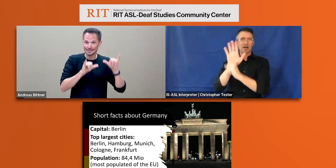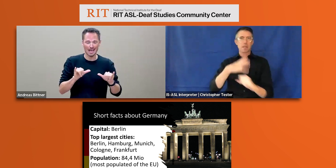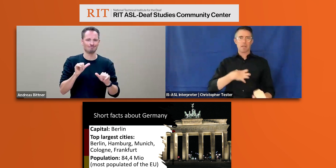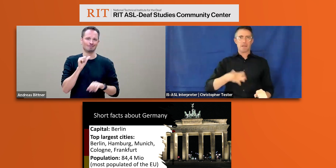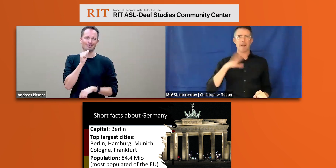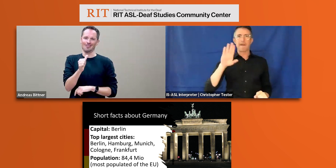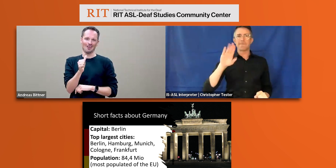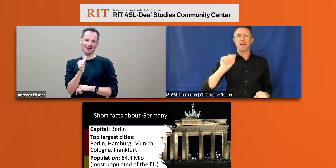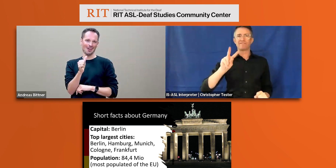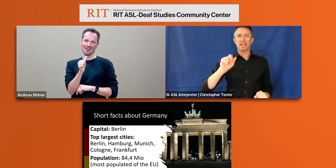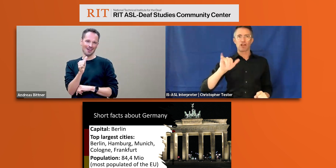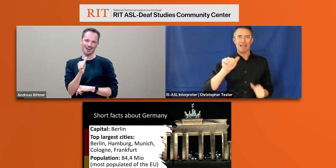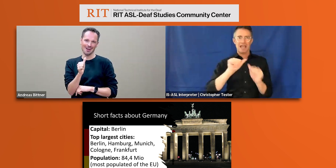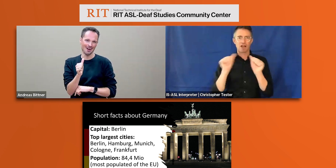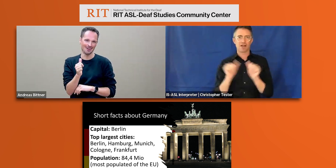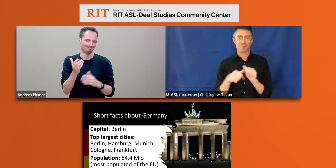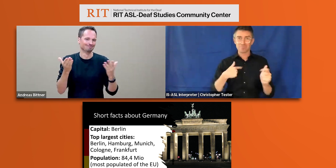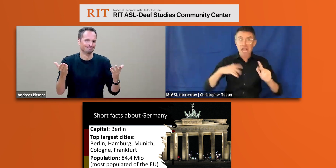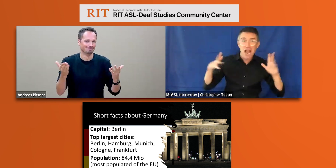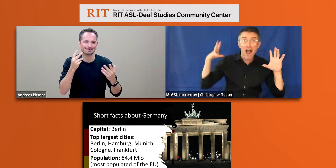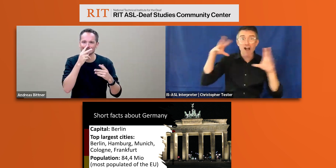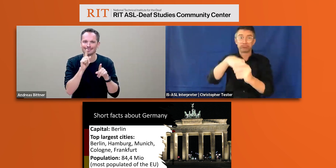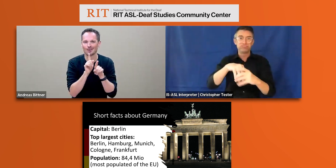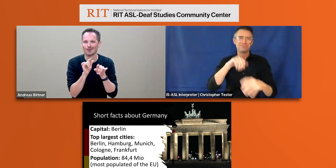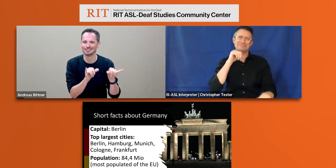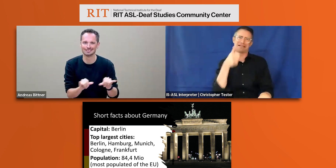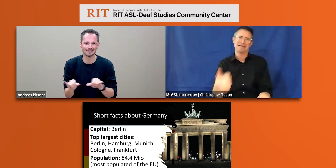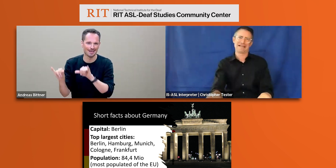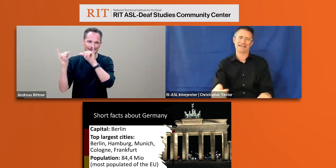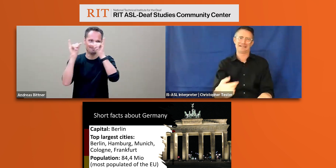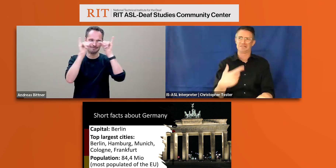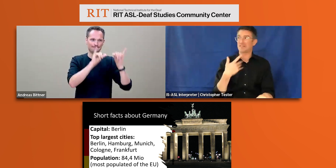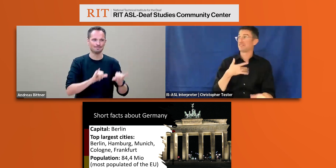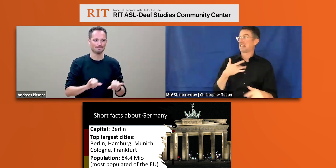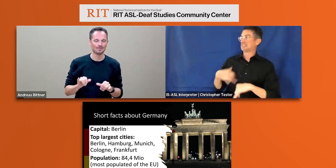And I was born in that area of Bavaria.